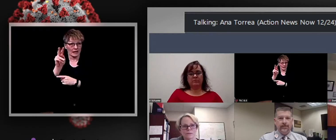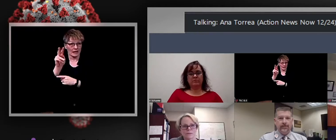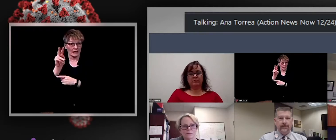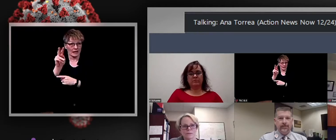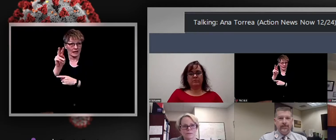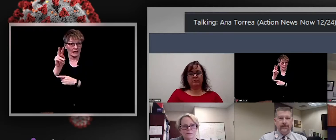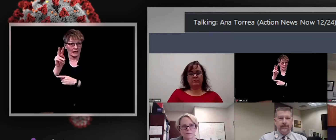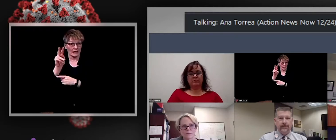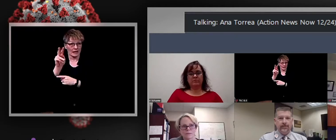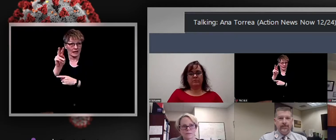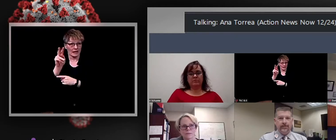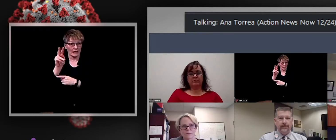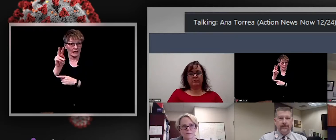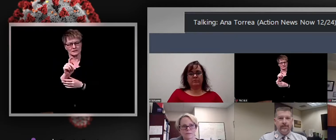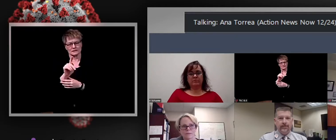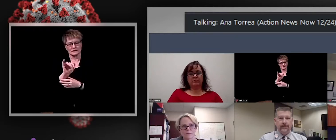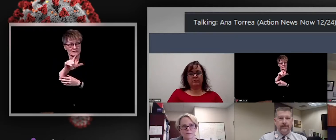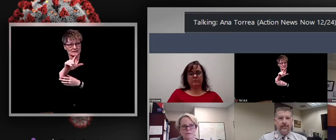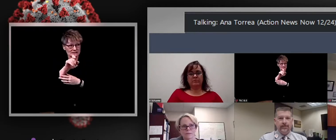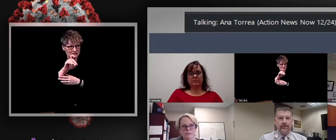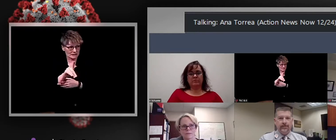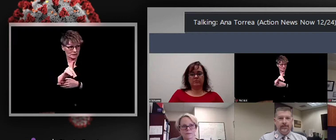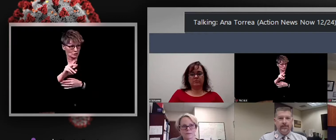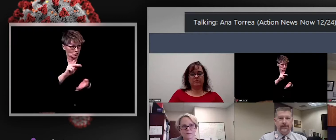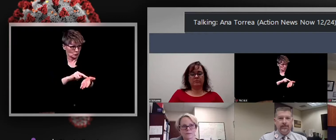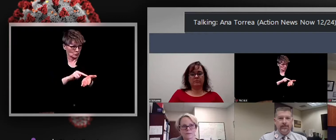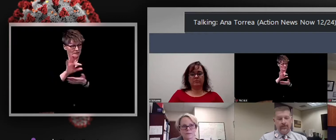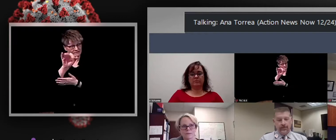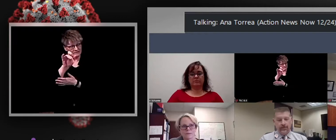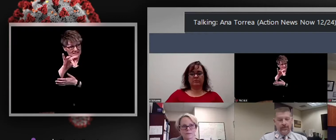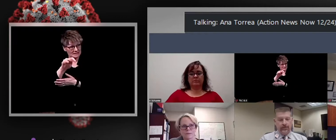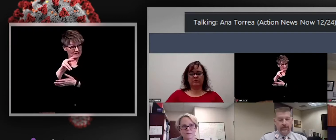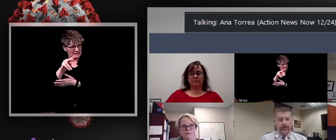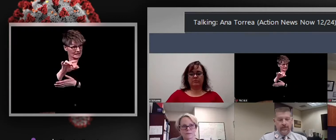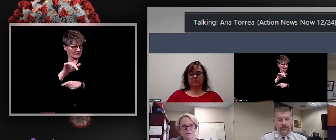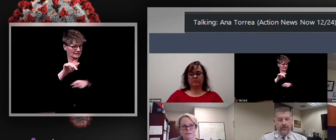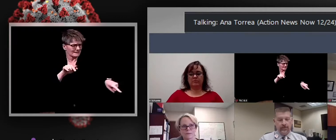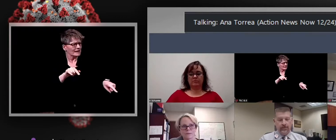Do we have a timeline of when they'll be getting the vaccine? I know last week it was mentioned